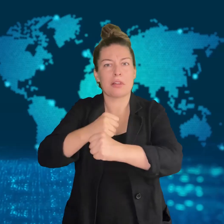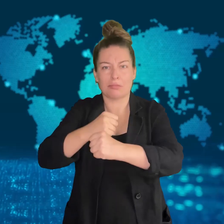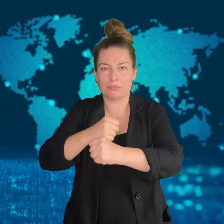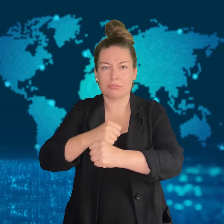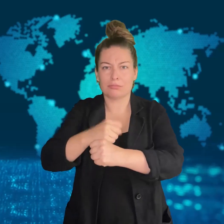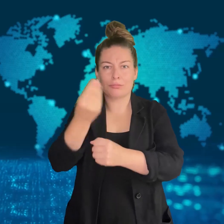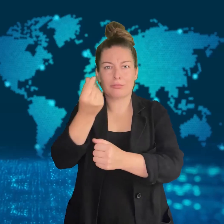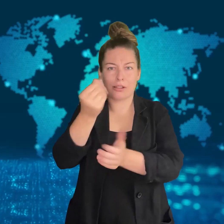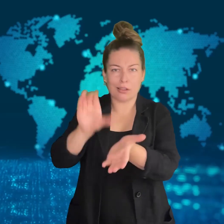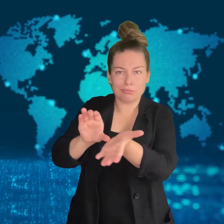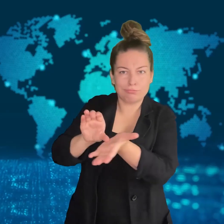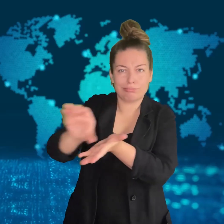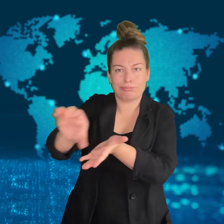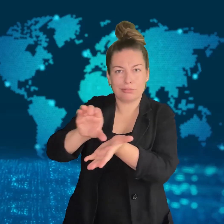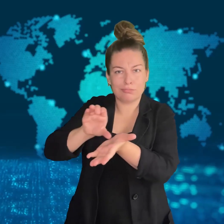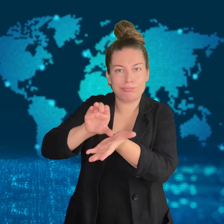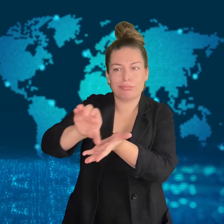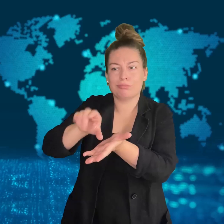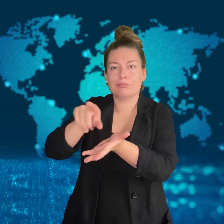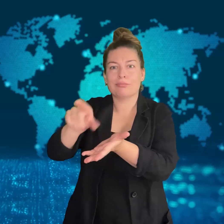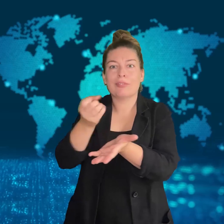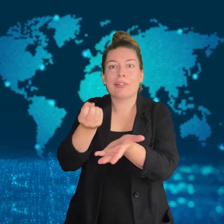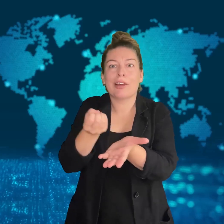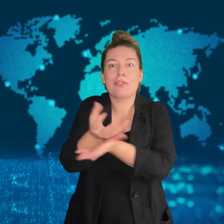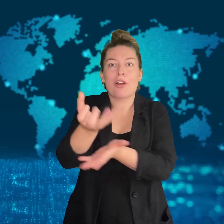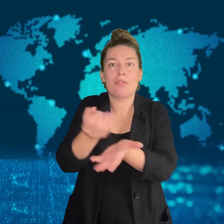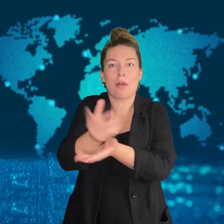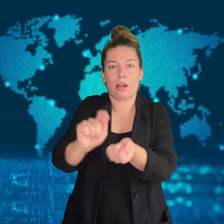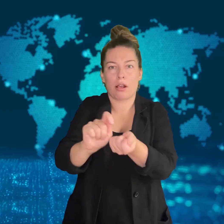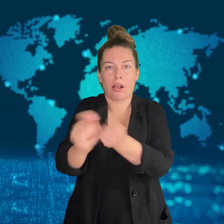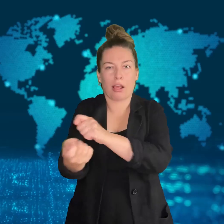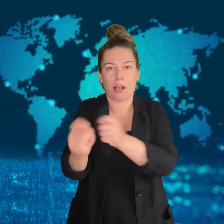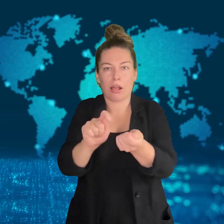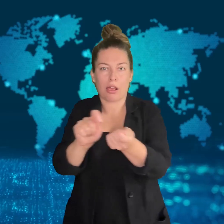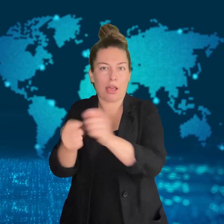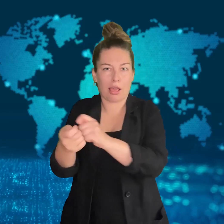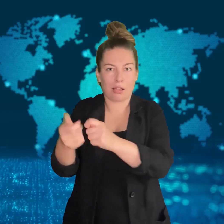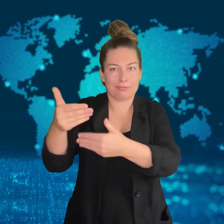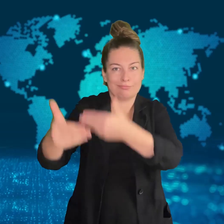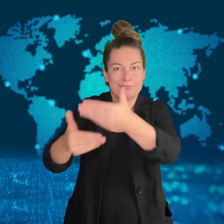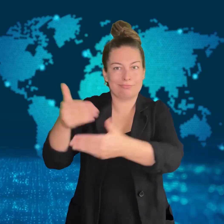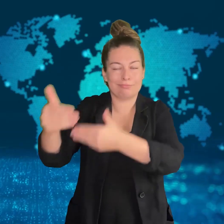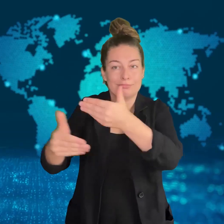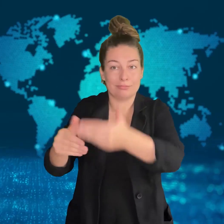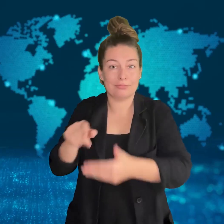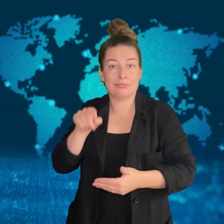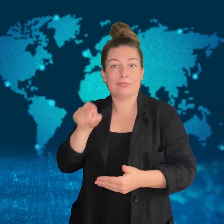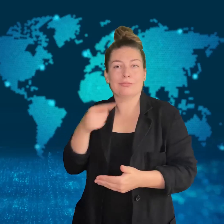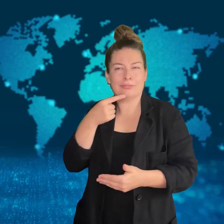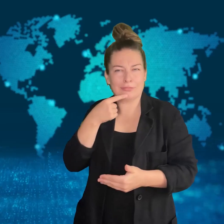recycling plastics is technically and economically challenging.